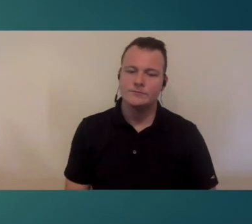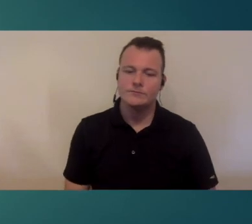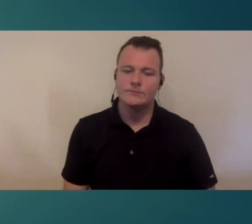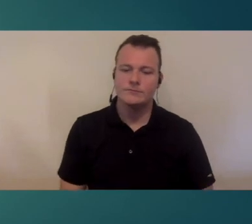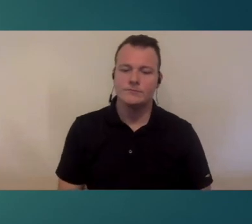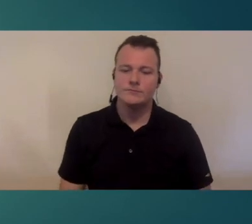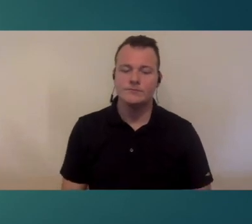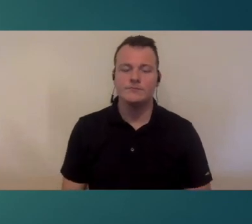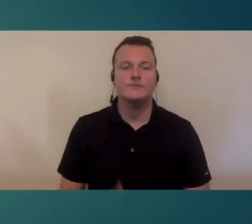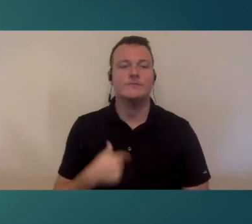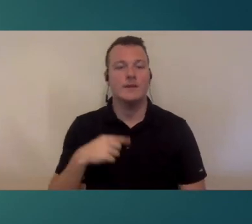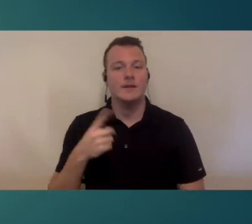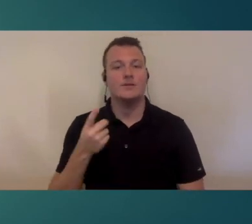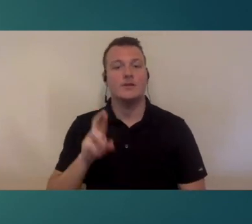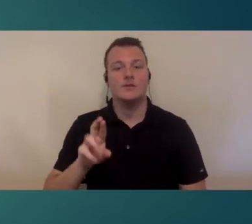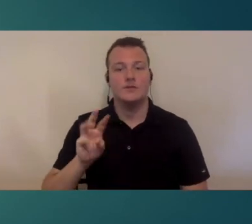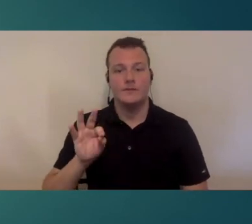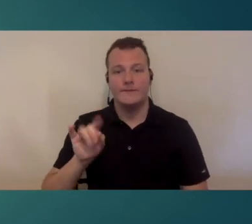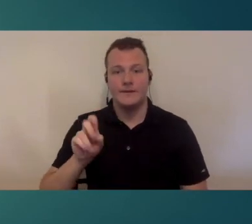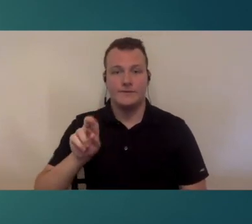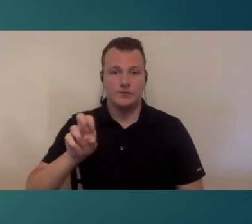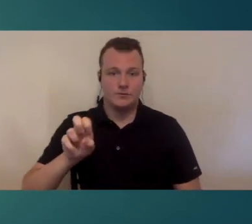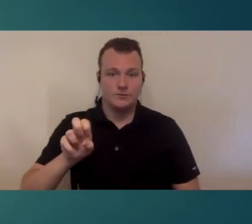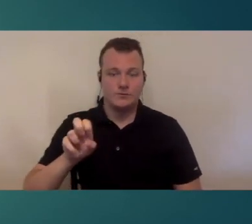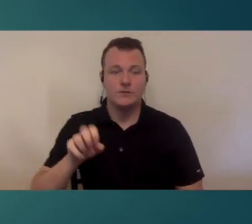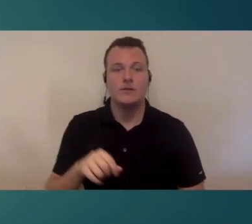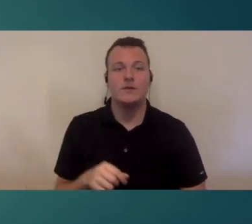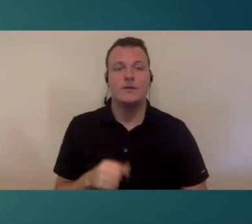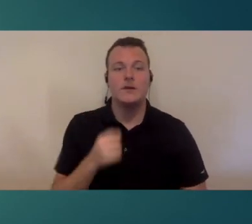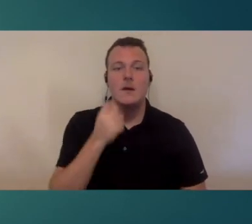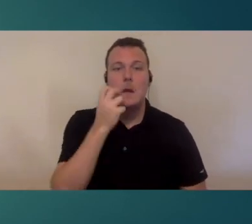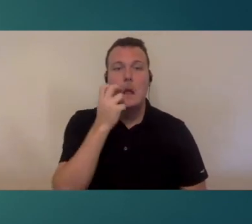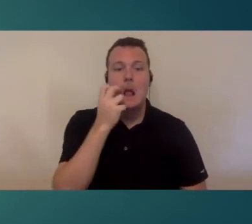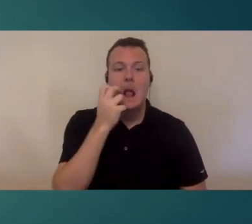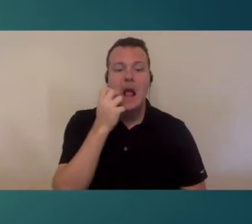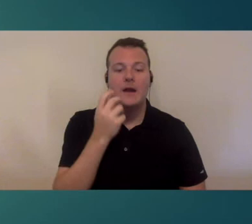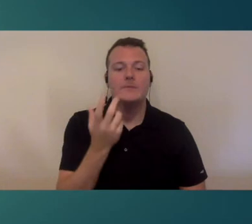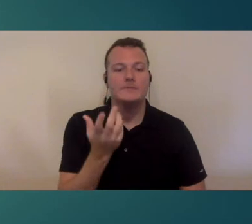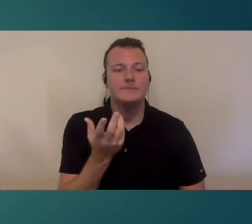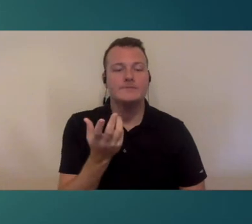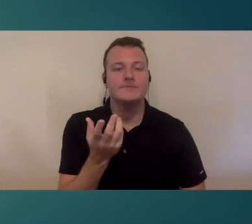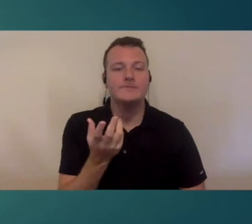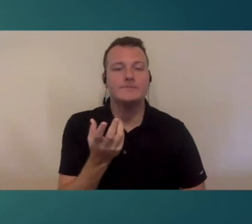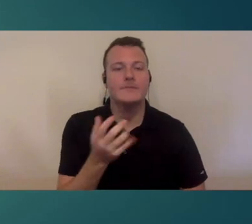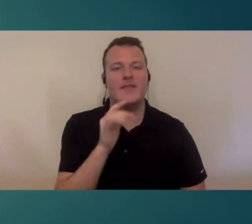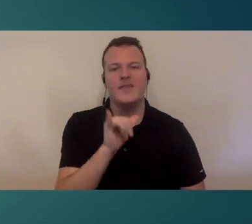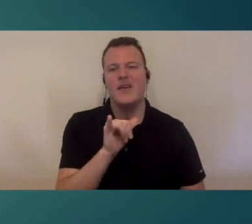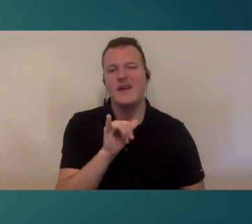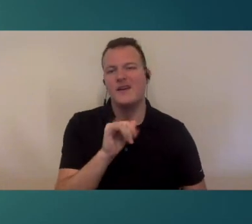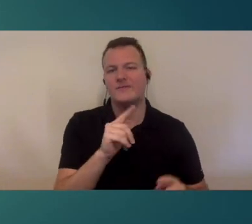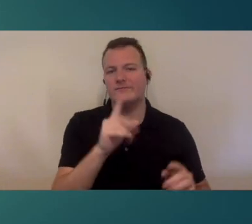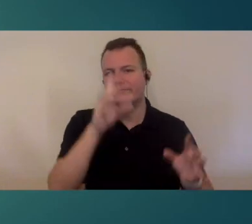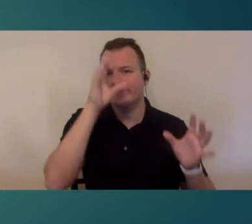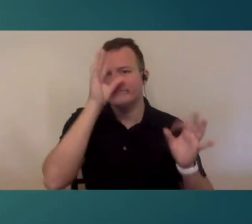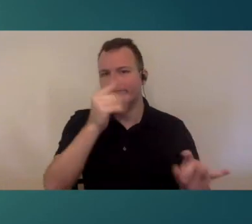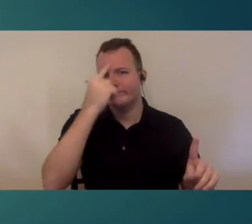So this is Dr. Megann Faivre. That really is up to the employer, and it's something